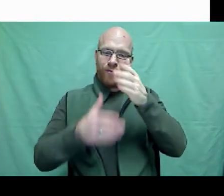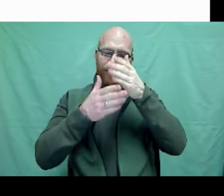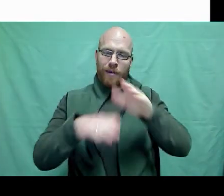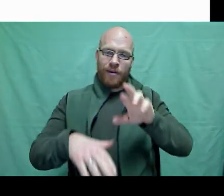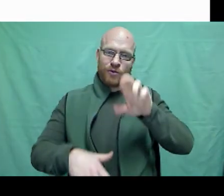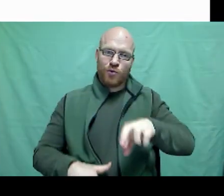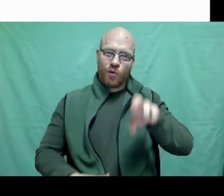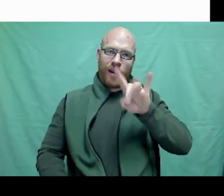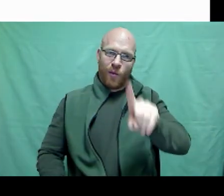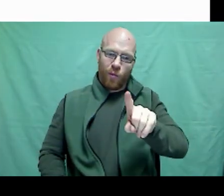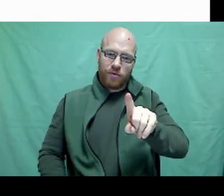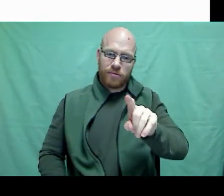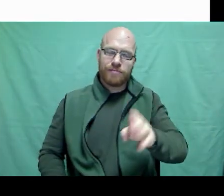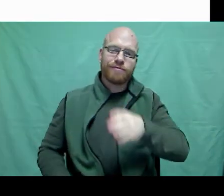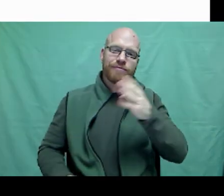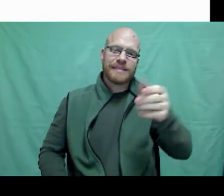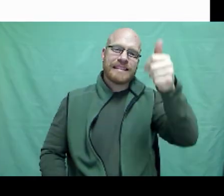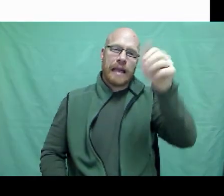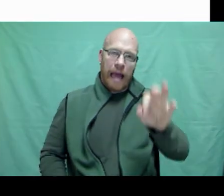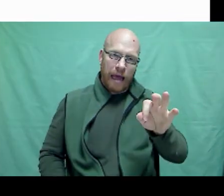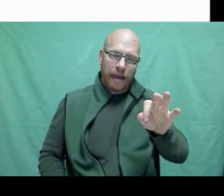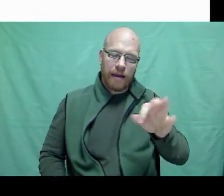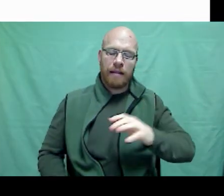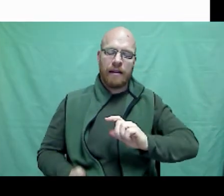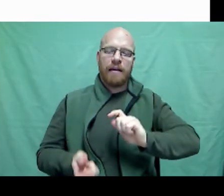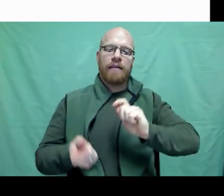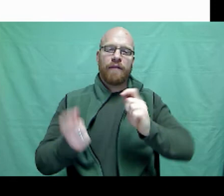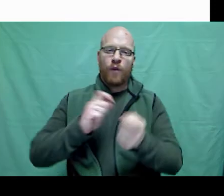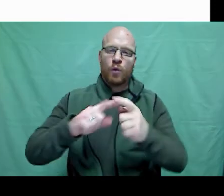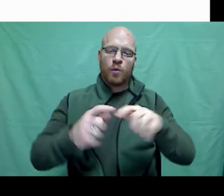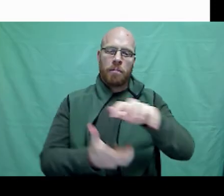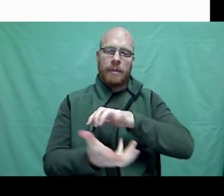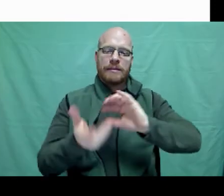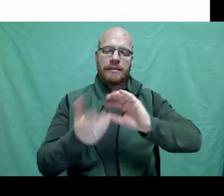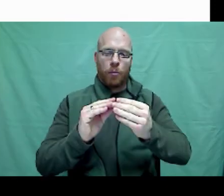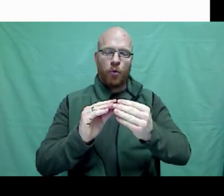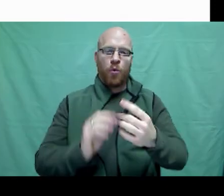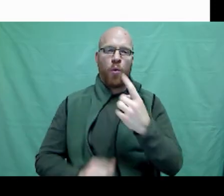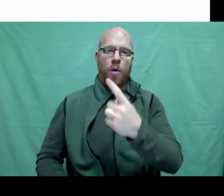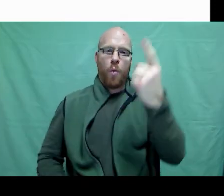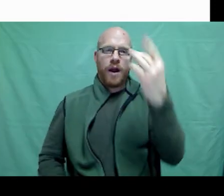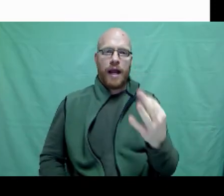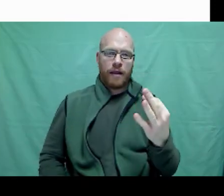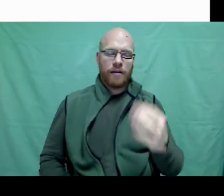of 100 divided by squared of 81 then becomes ten ninths, and I convert to a mixed number, one and one ninth.